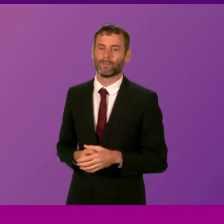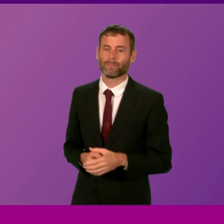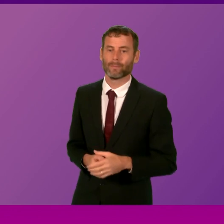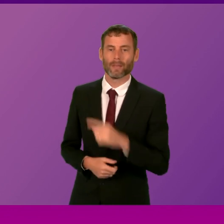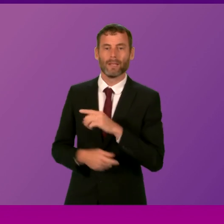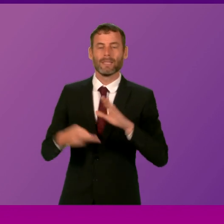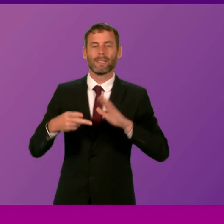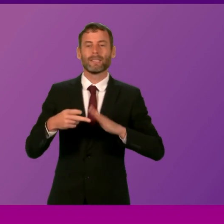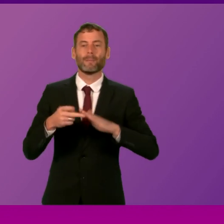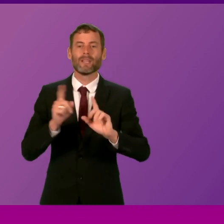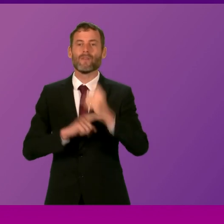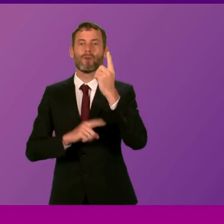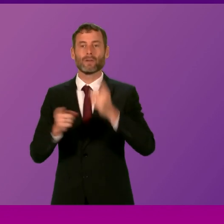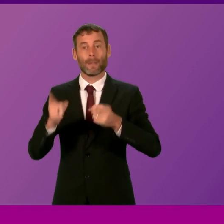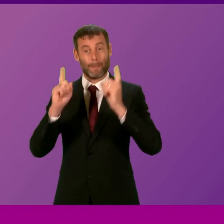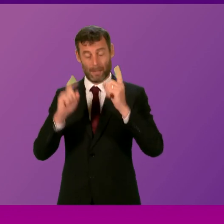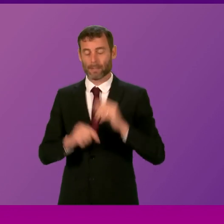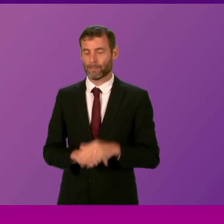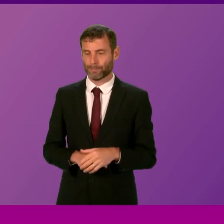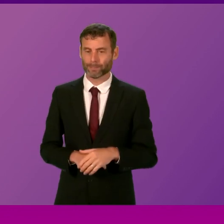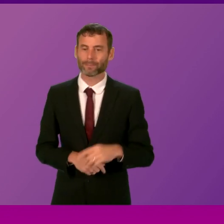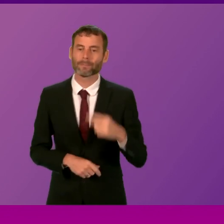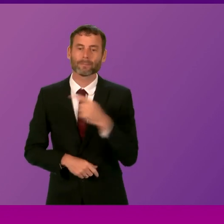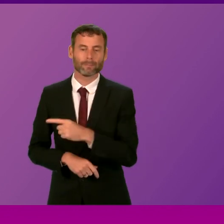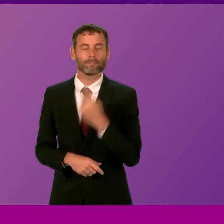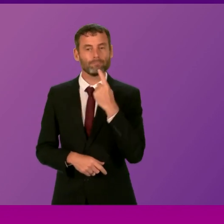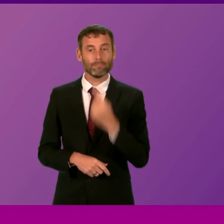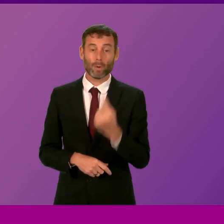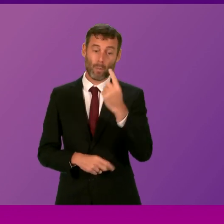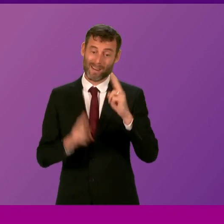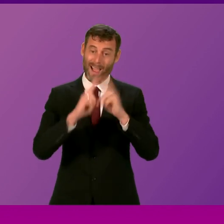This week, Clackmannanshire Council admitted that a house that caught fire was not fitted